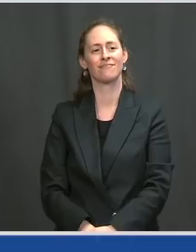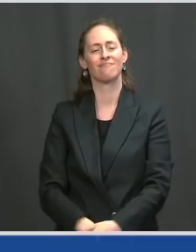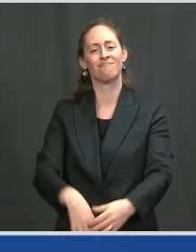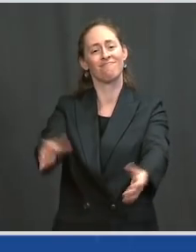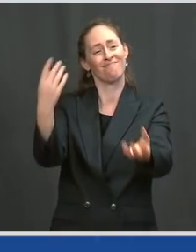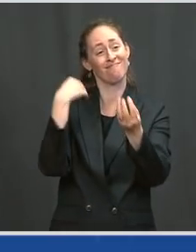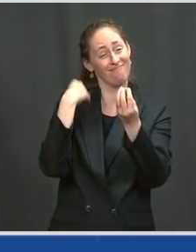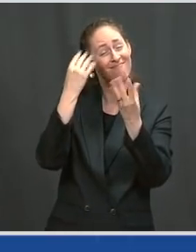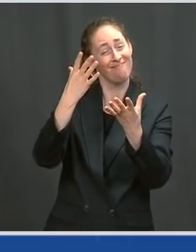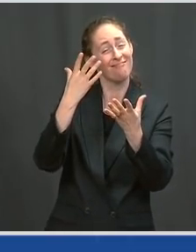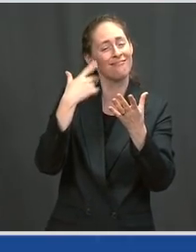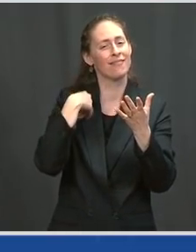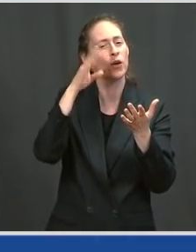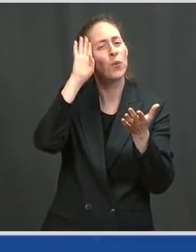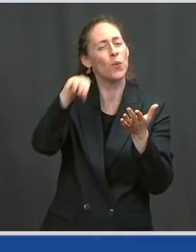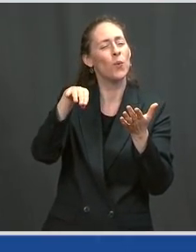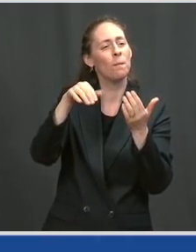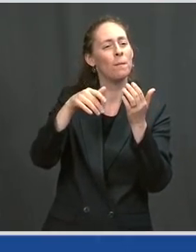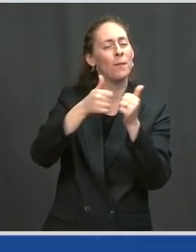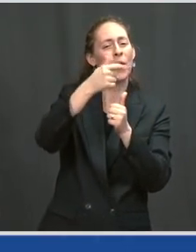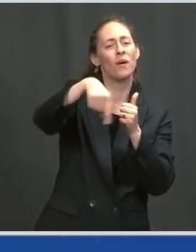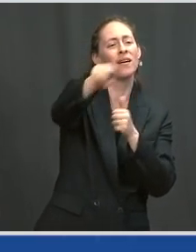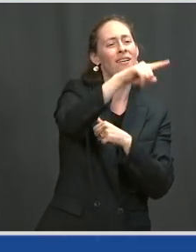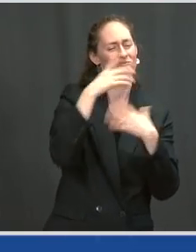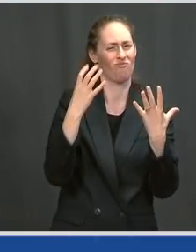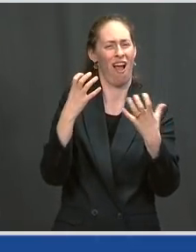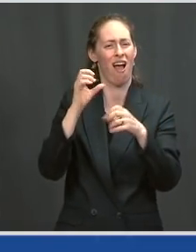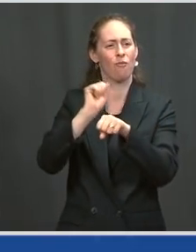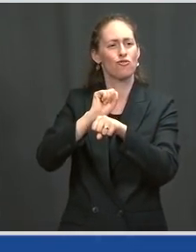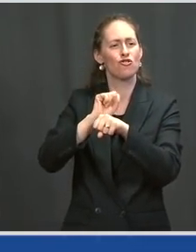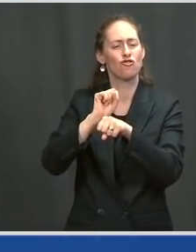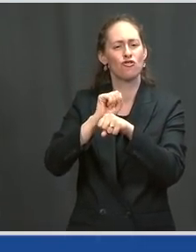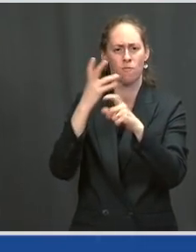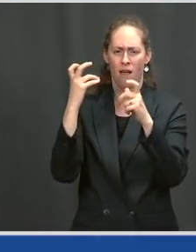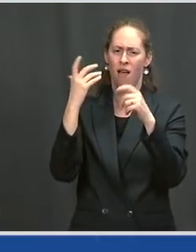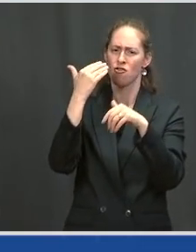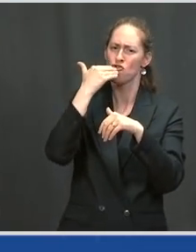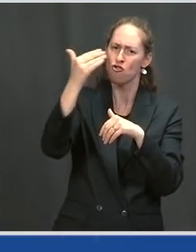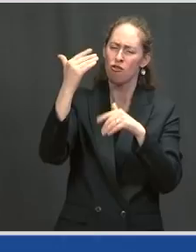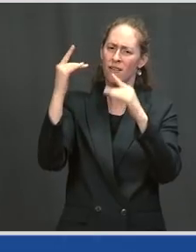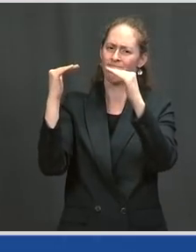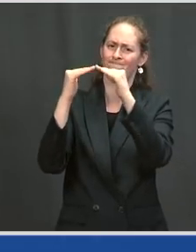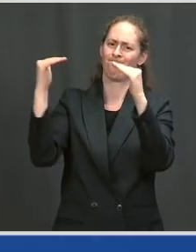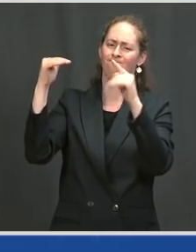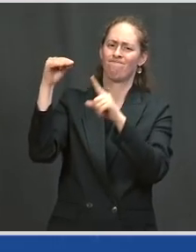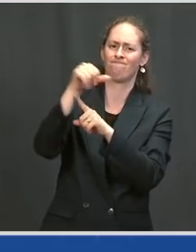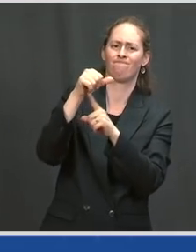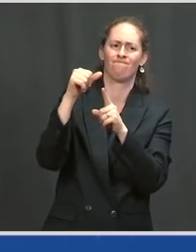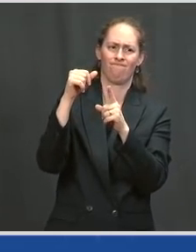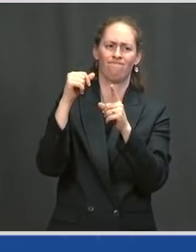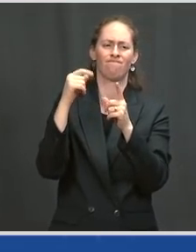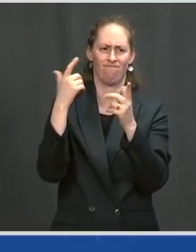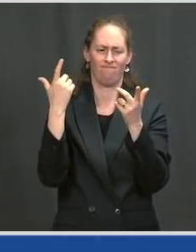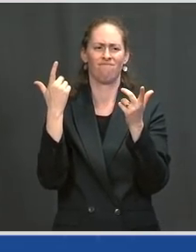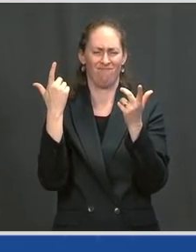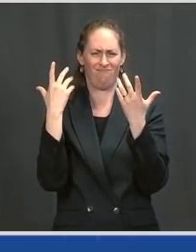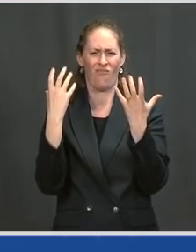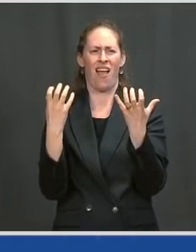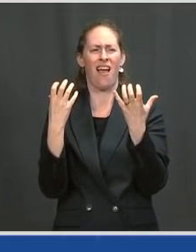So we'll insist that the law is followed with respect to benefits, but we're not going to turn our backs on our fellow Americans.